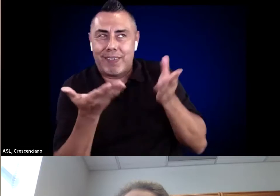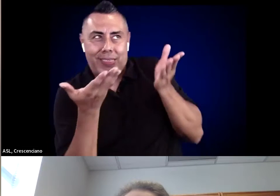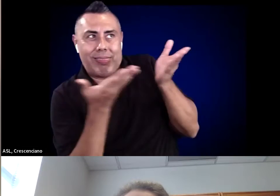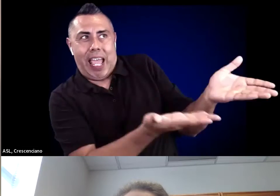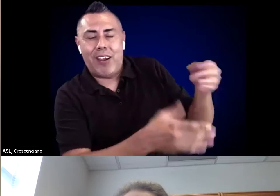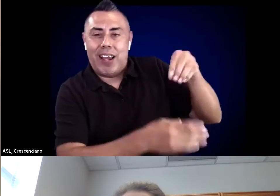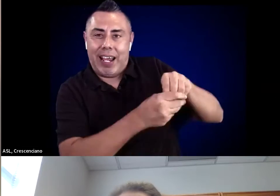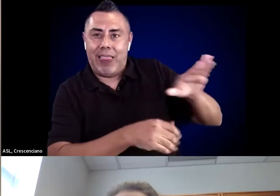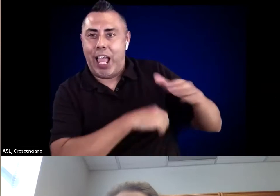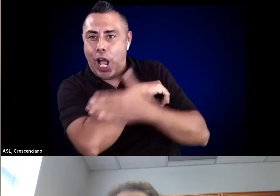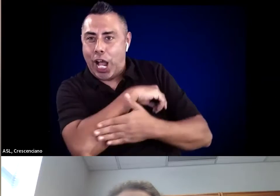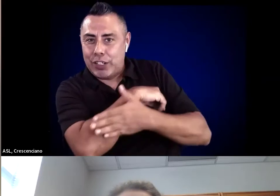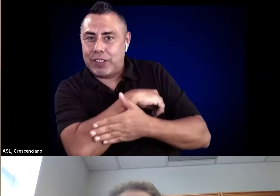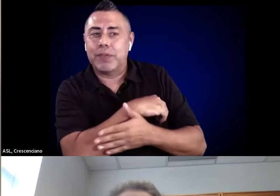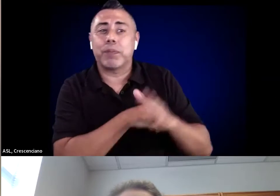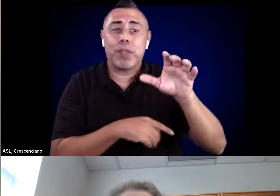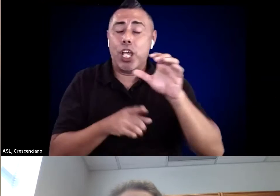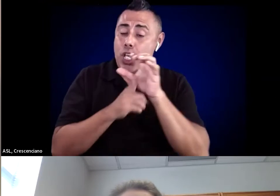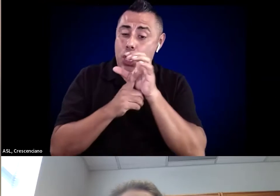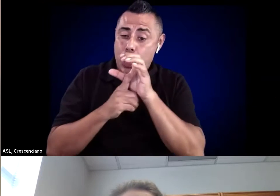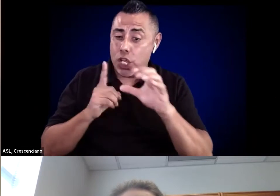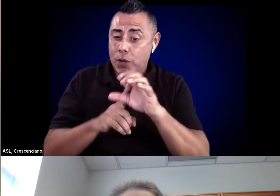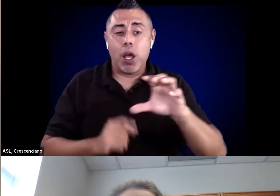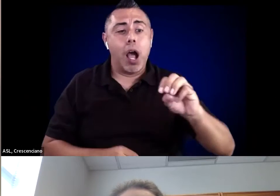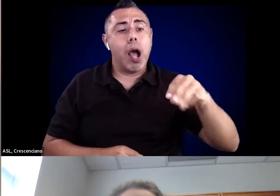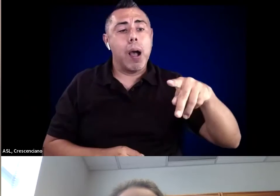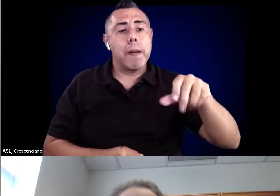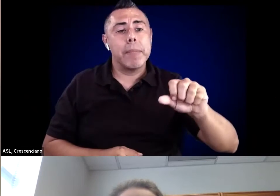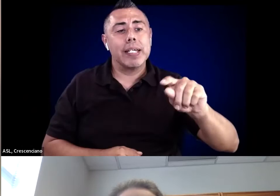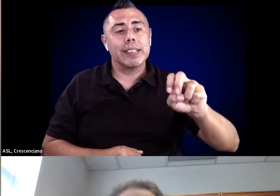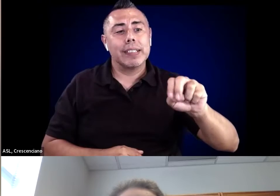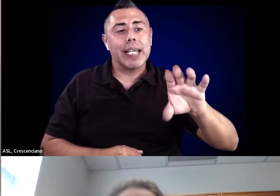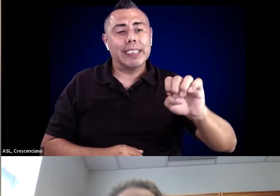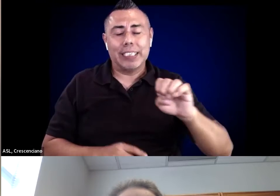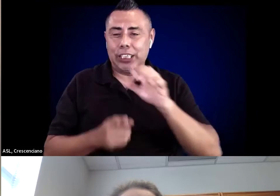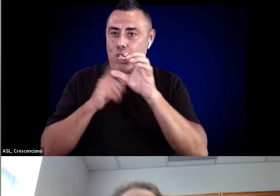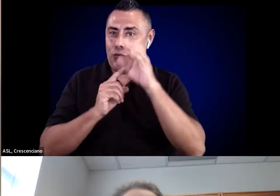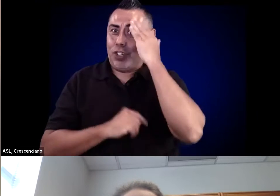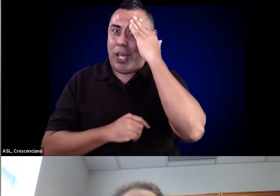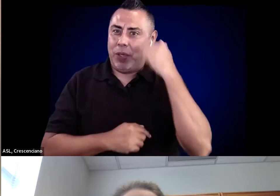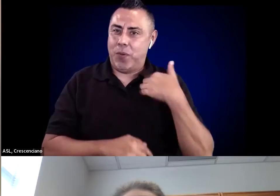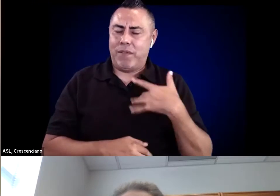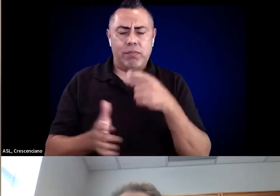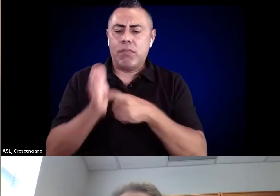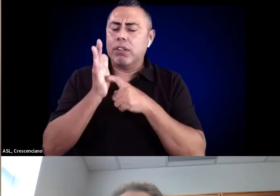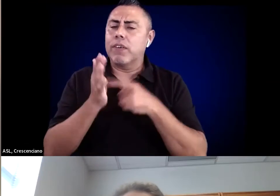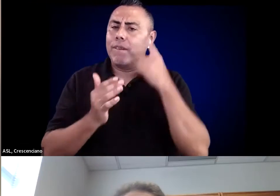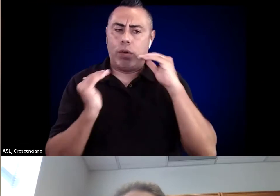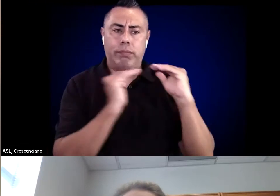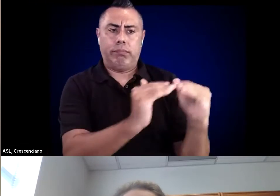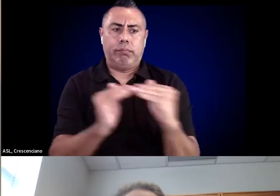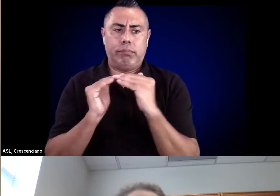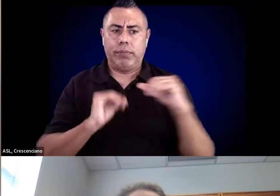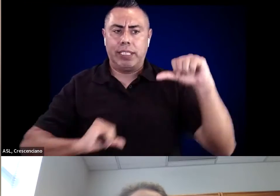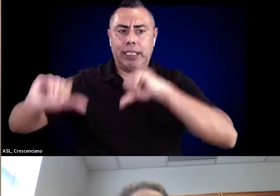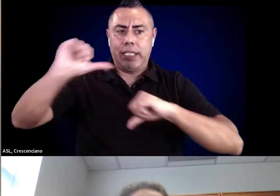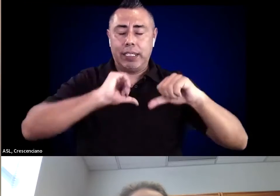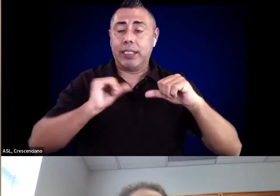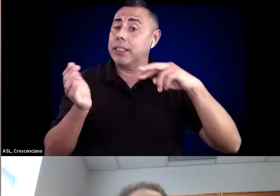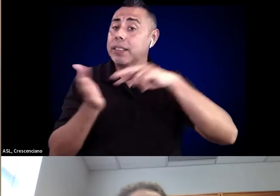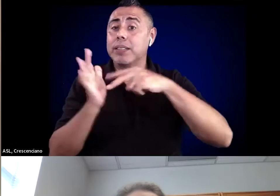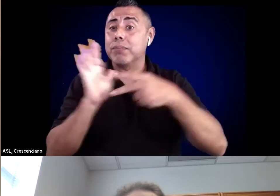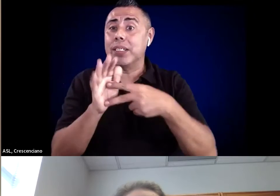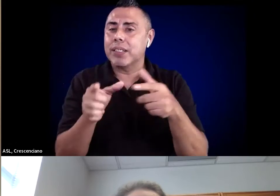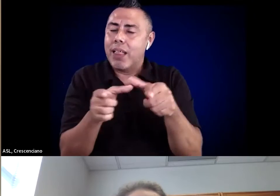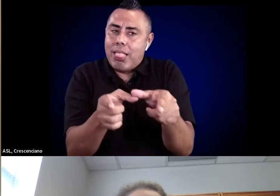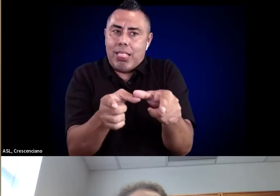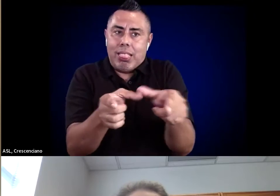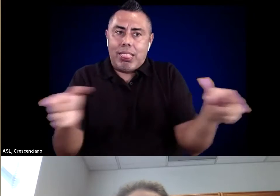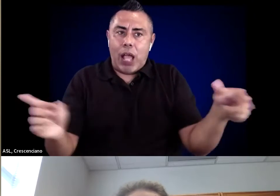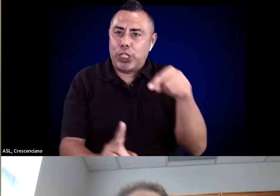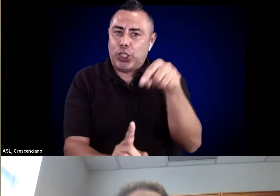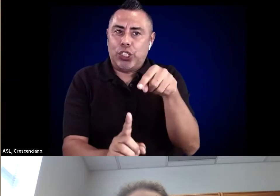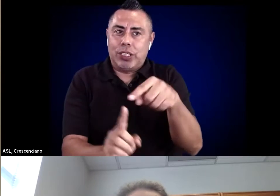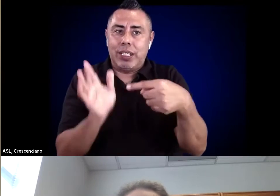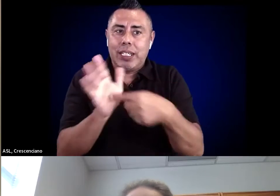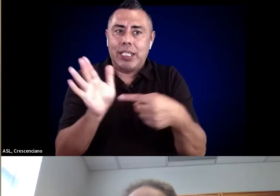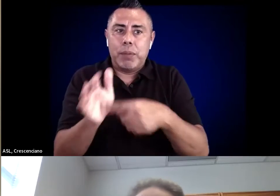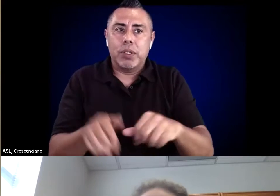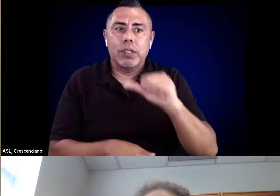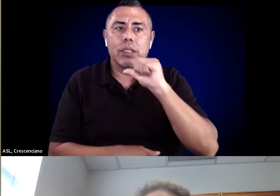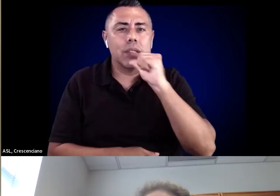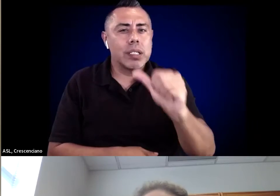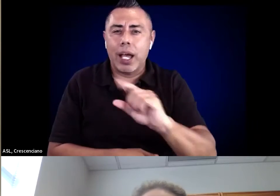Rebecca Tarvin (she/her): culture, cultural competence, we view, is something that is required to do Equitable science, and part of that is the language so. But, for example, it's not just a language. If you're going to a new region